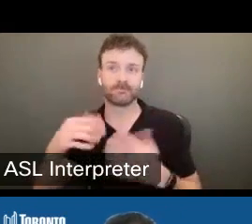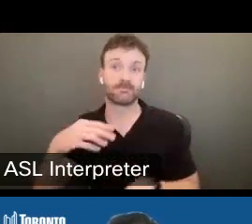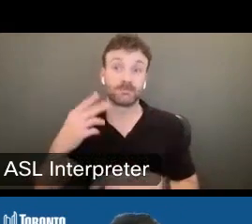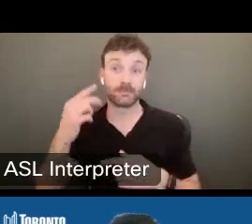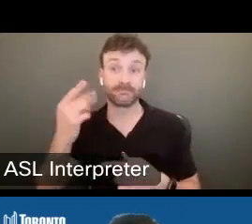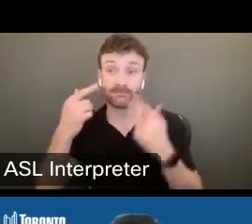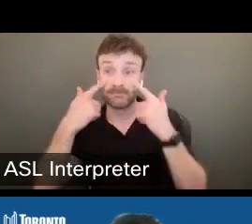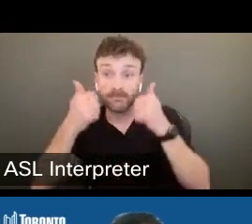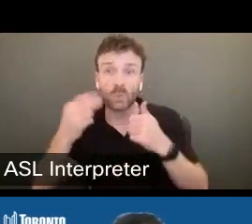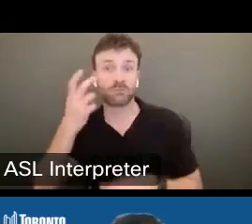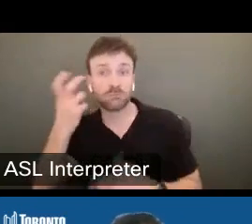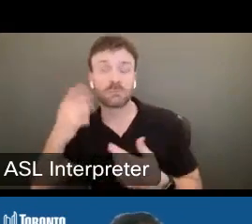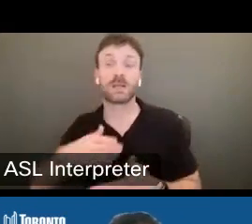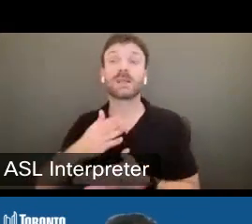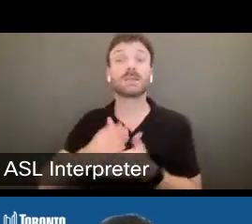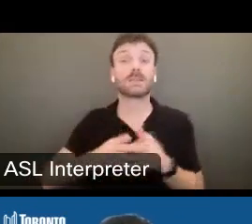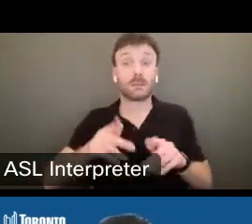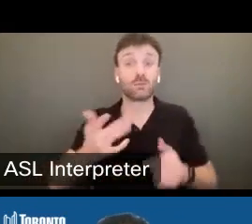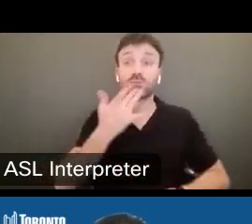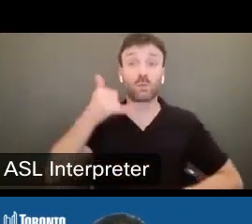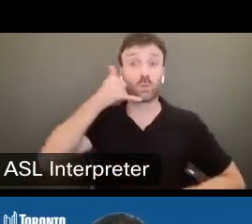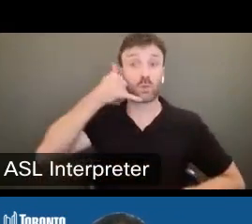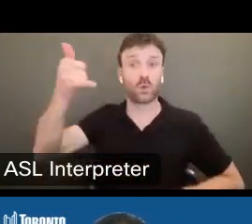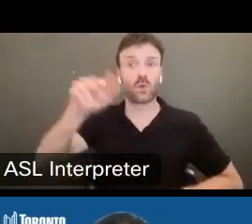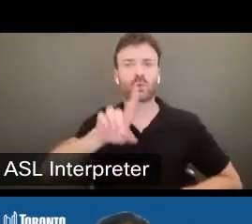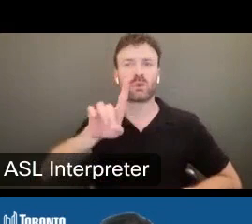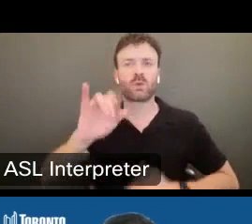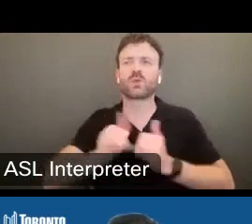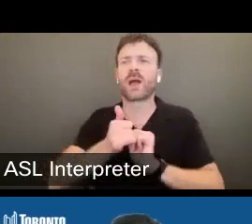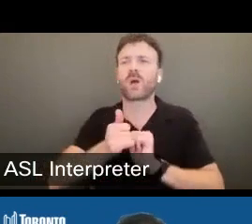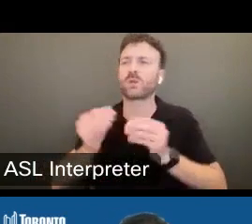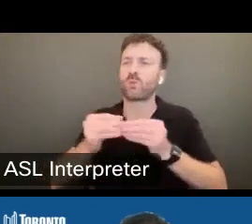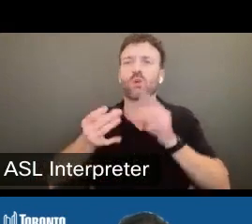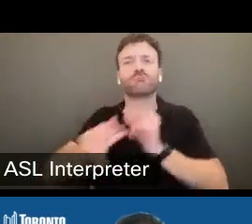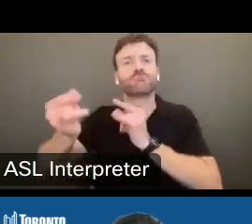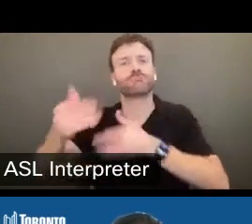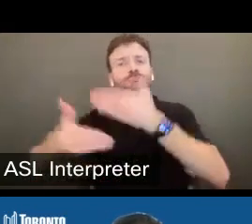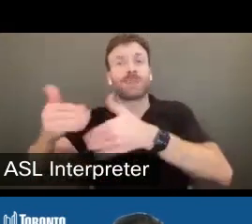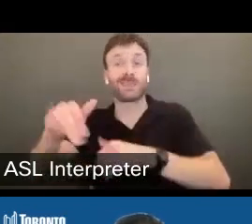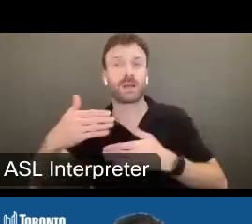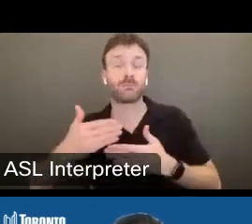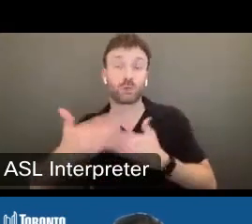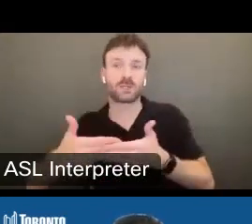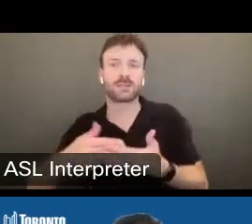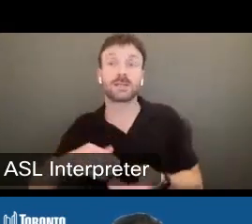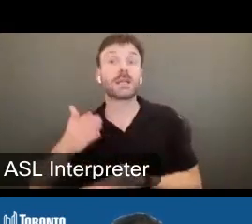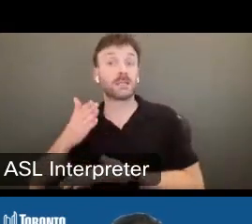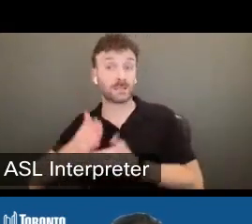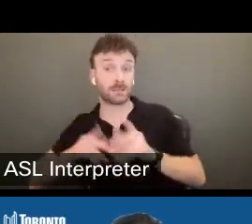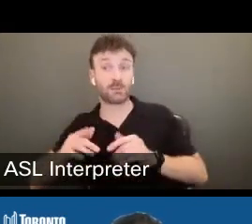prefer to call 311. How do we streamline that process? Some people do prefer to be leveraging their cell phone app.